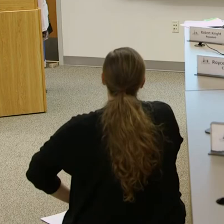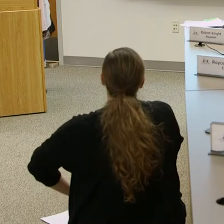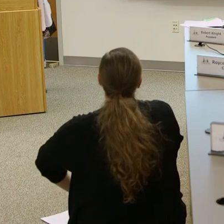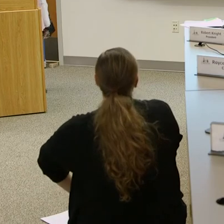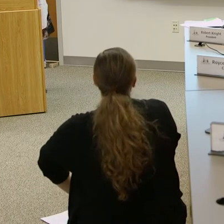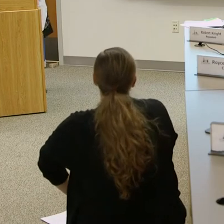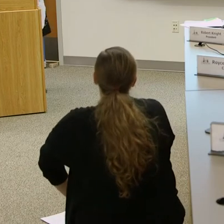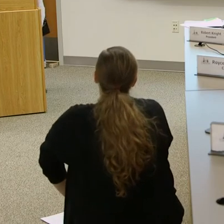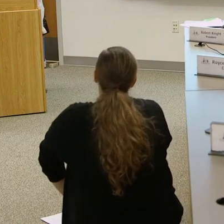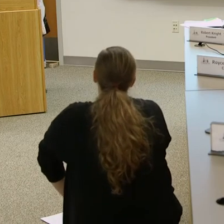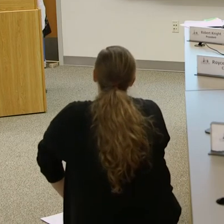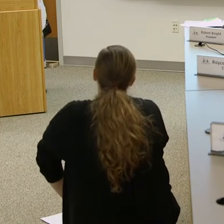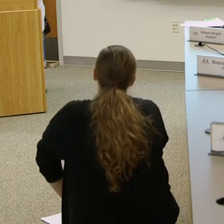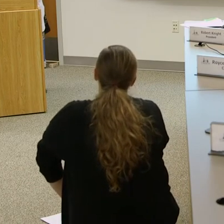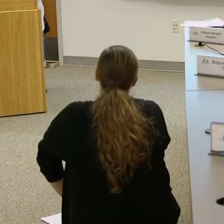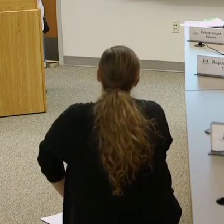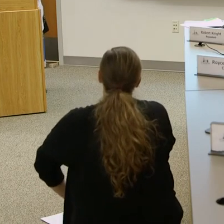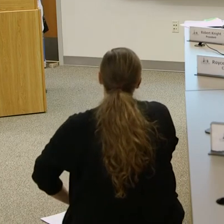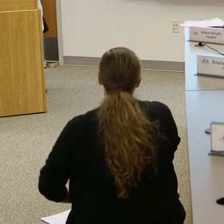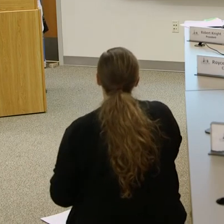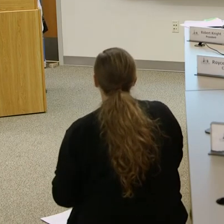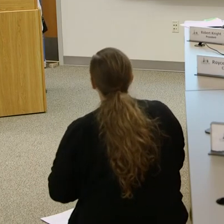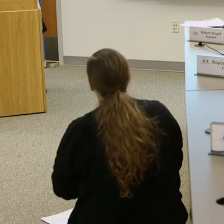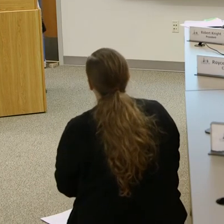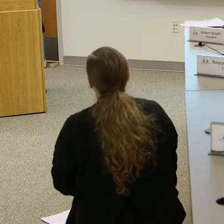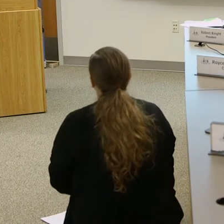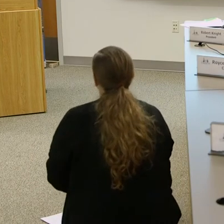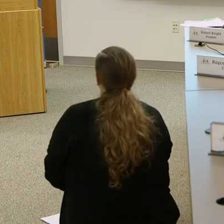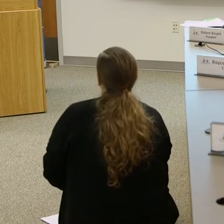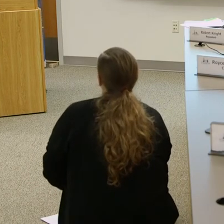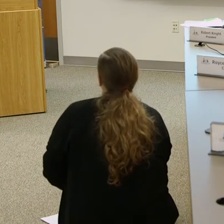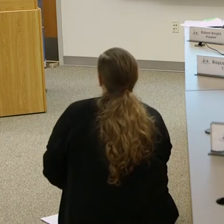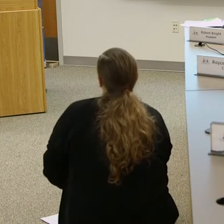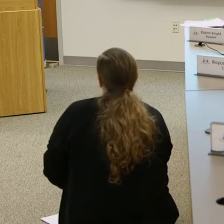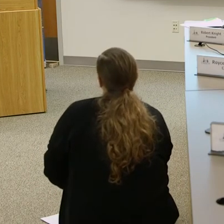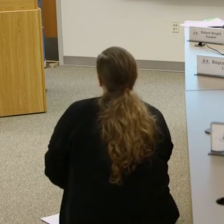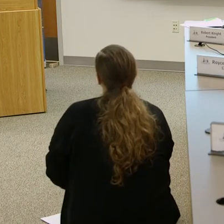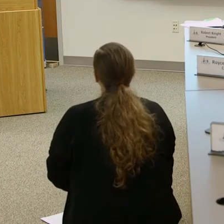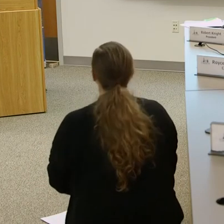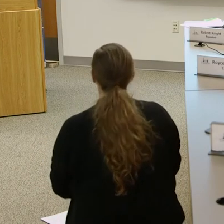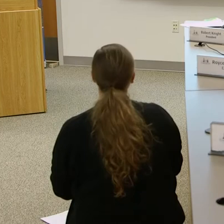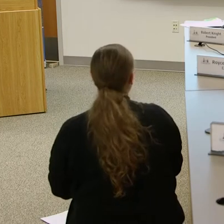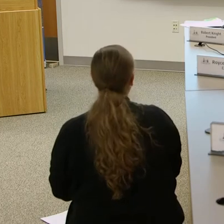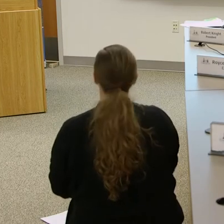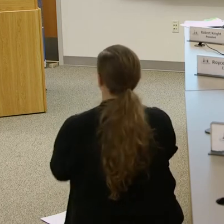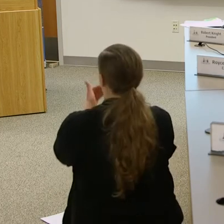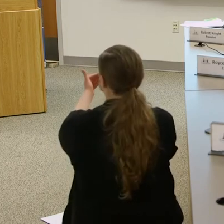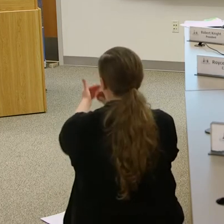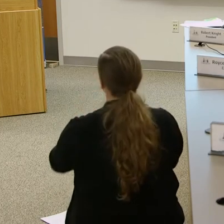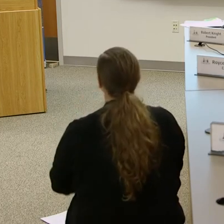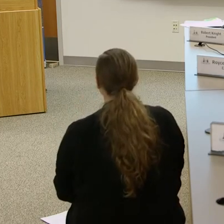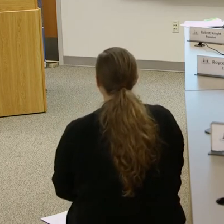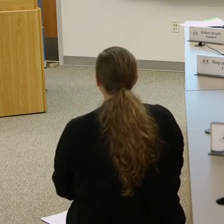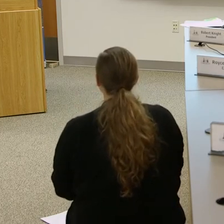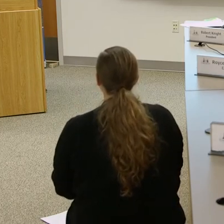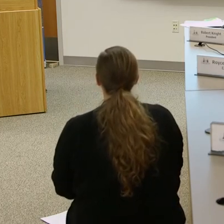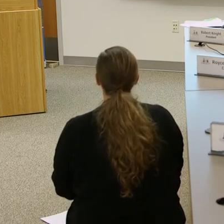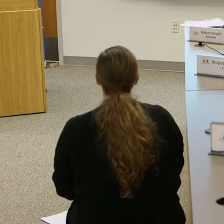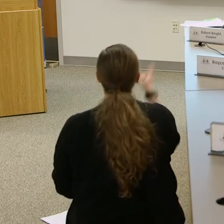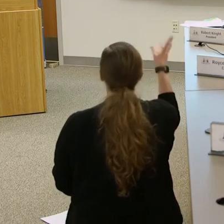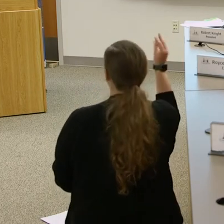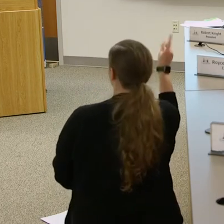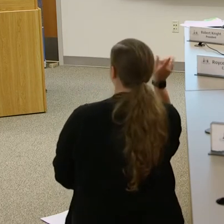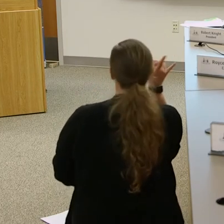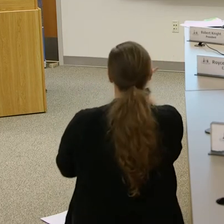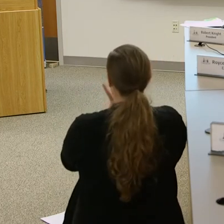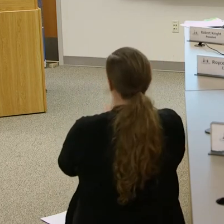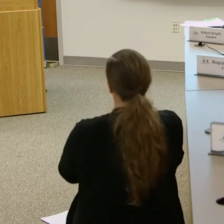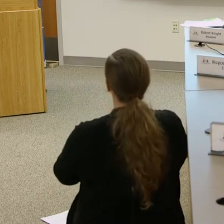I'm expecting to graduate in 2020.